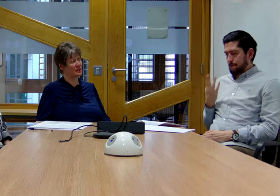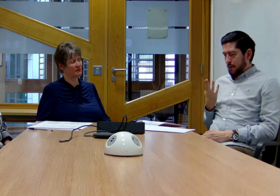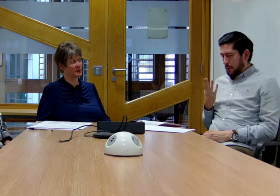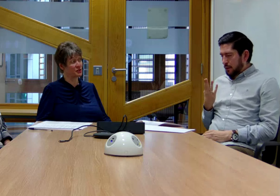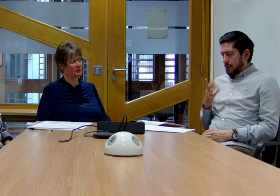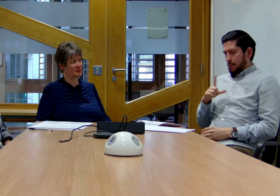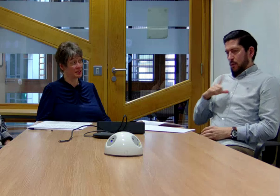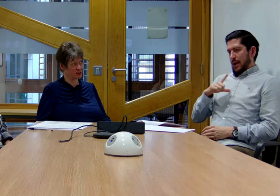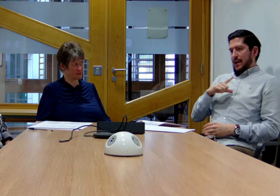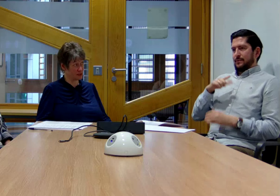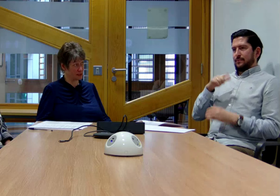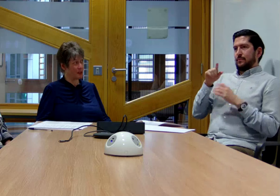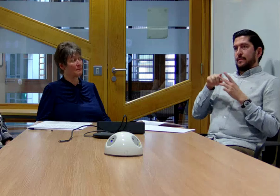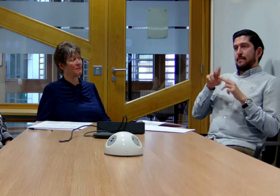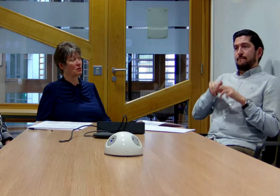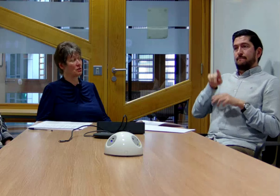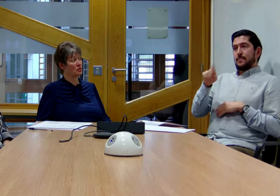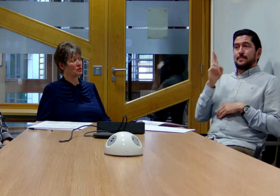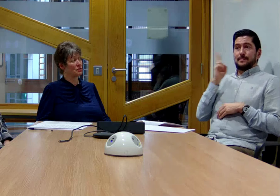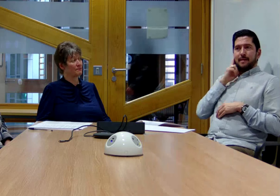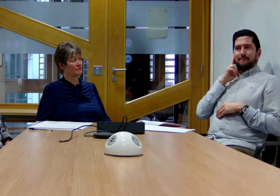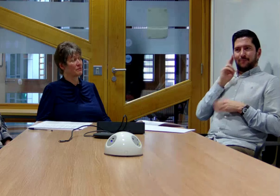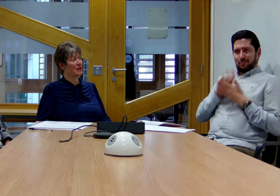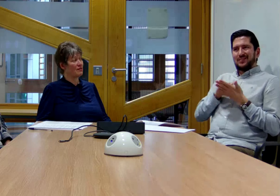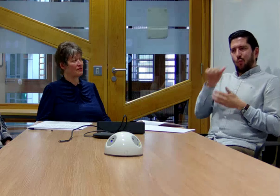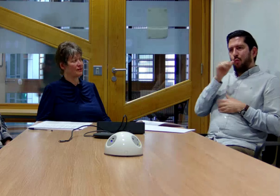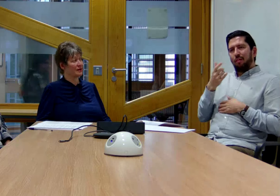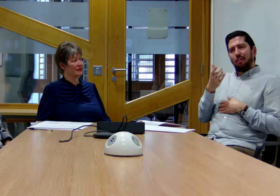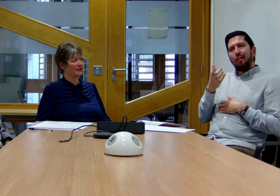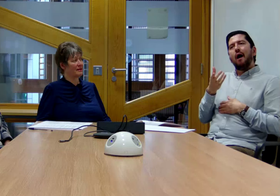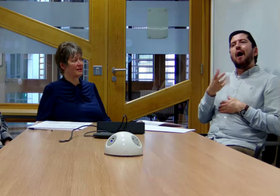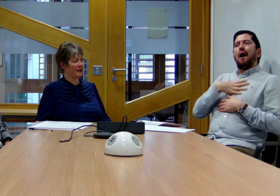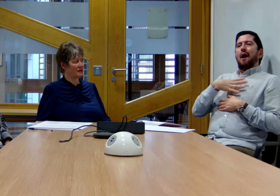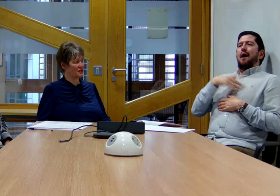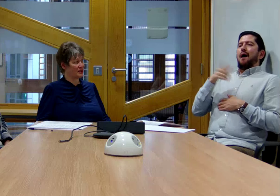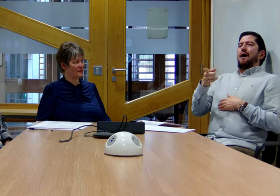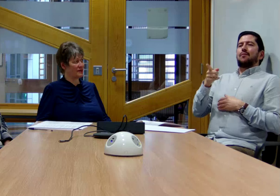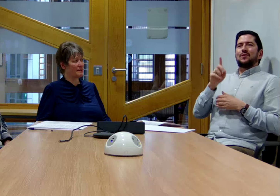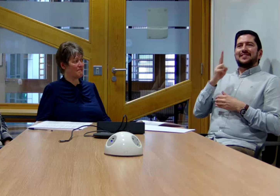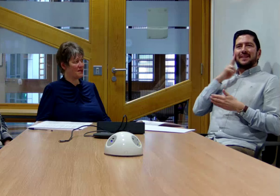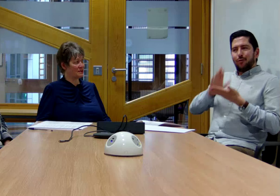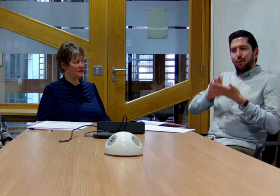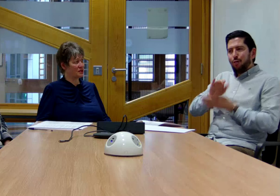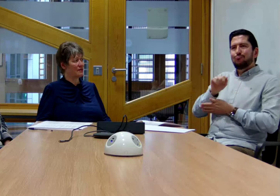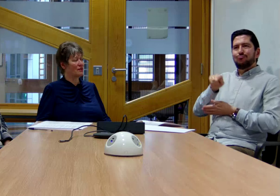they should try to learn from a teacher who is a deaf person.